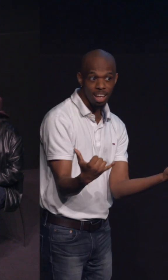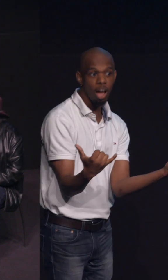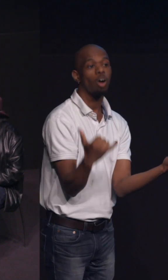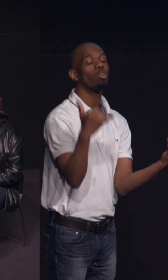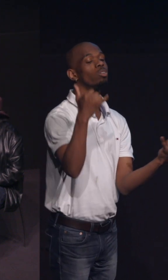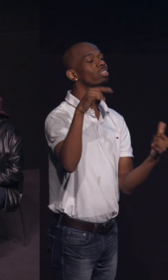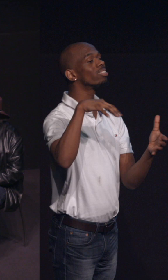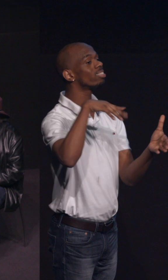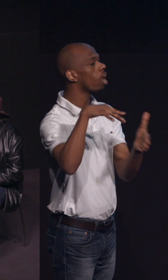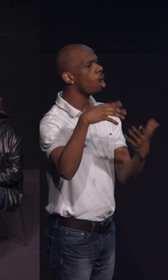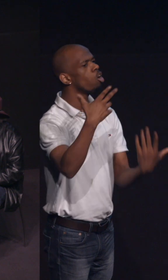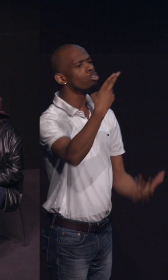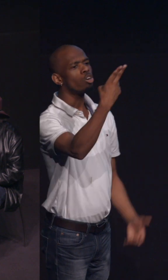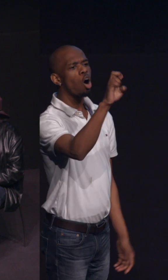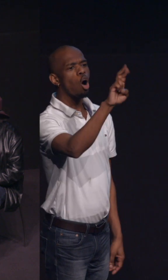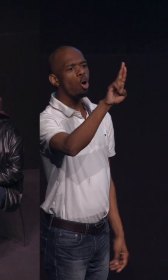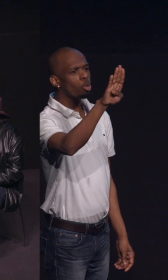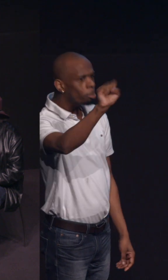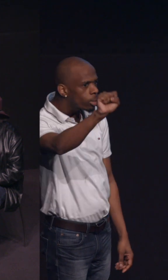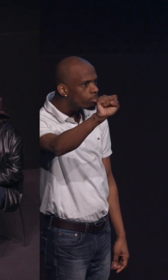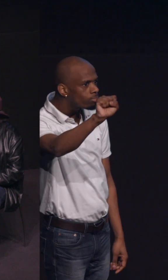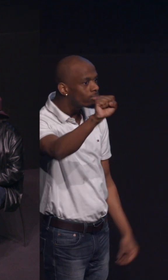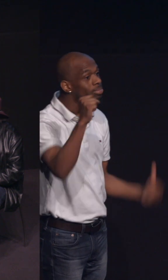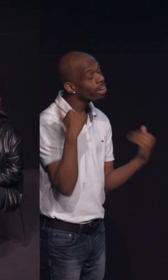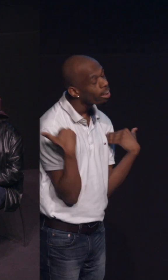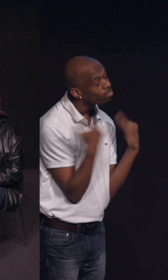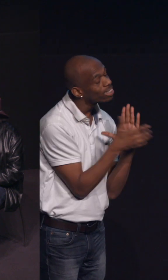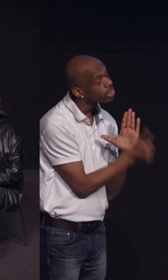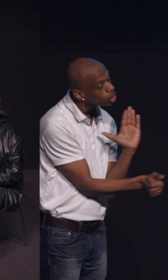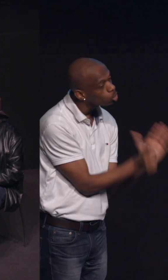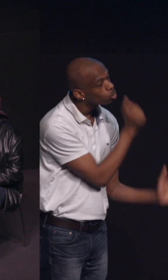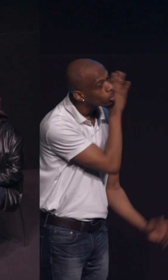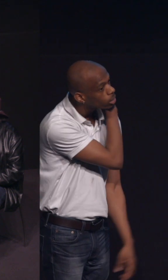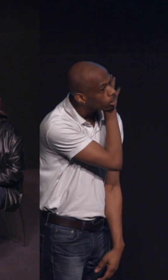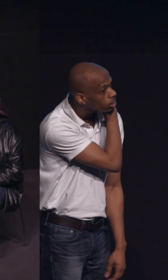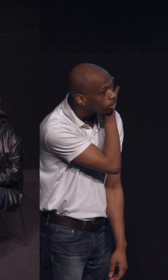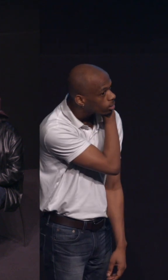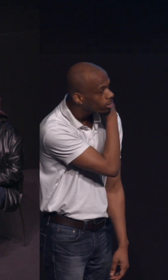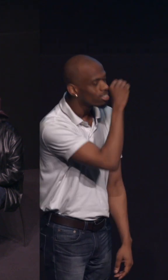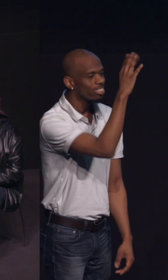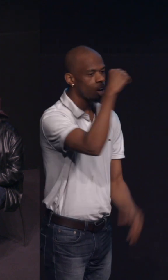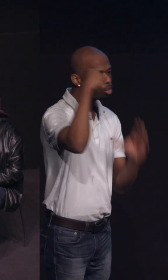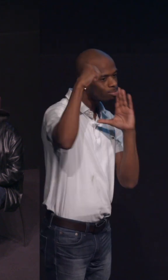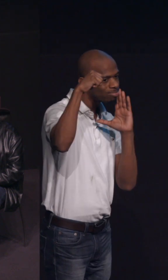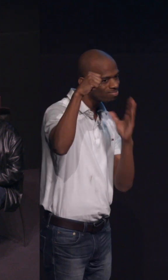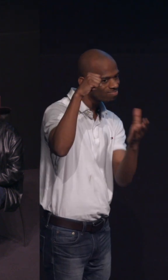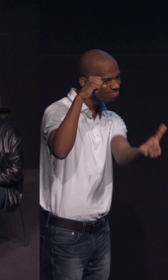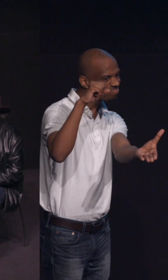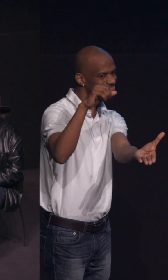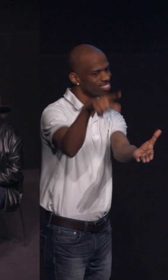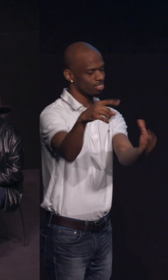I mean, like, they got skills, so, yeah, holler it, Darma. You get to--out there later.